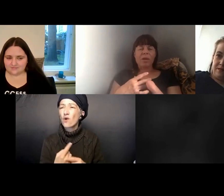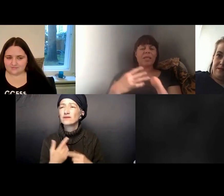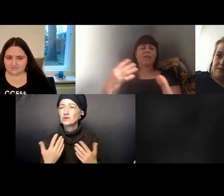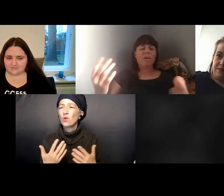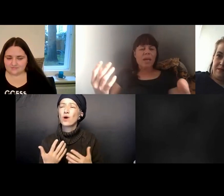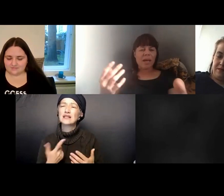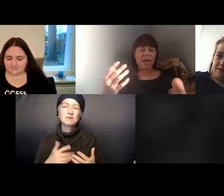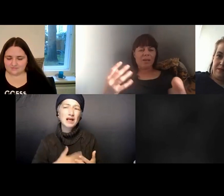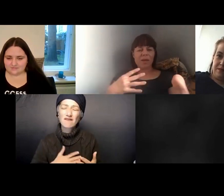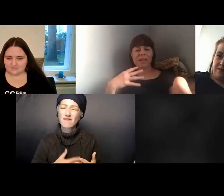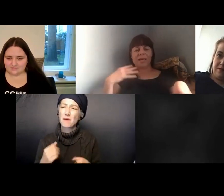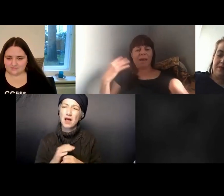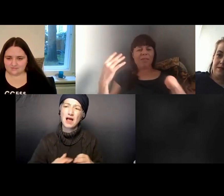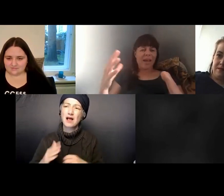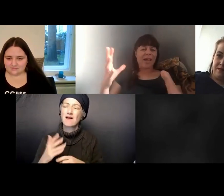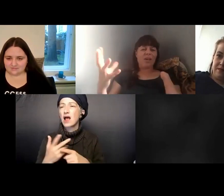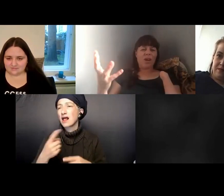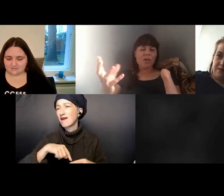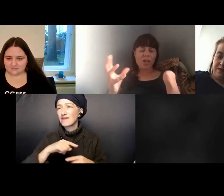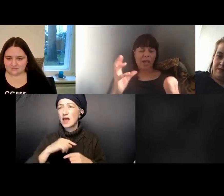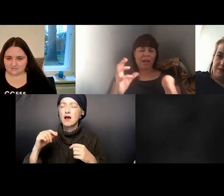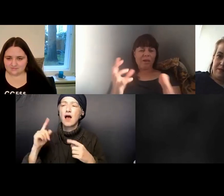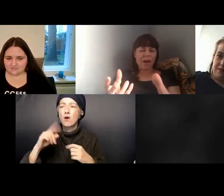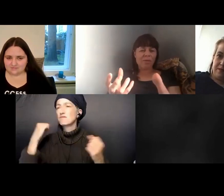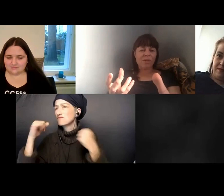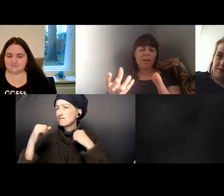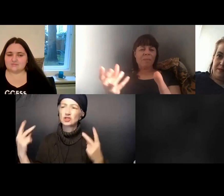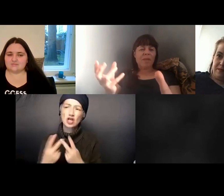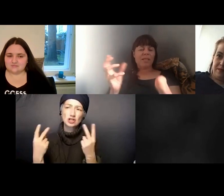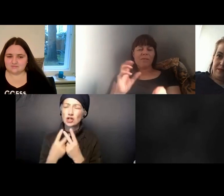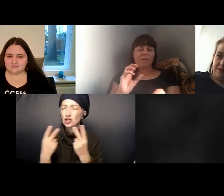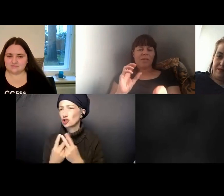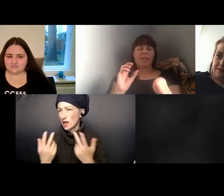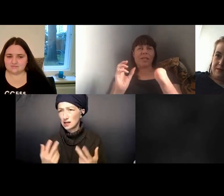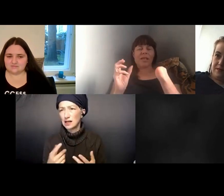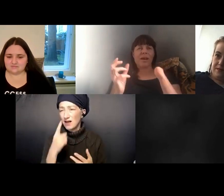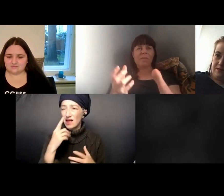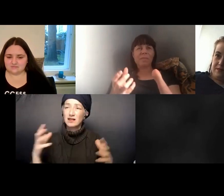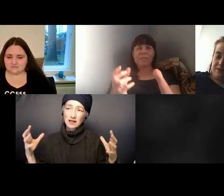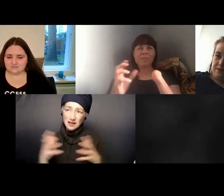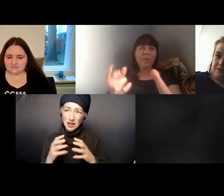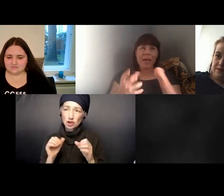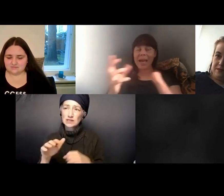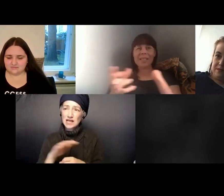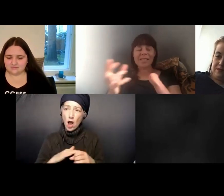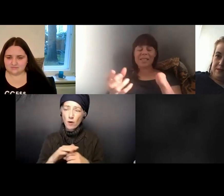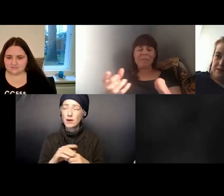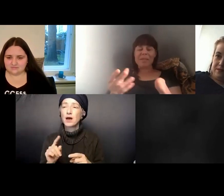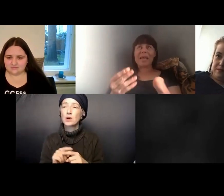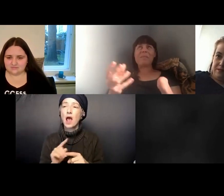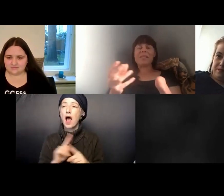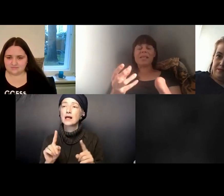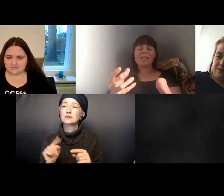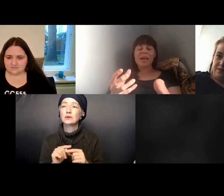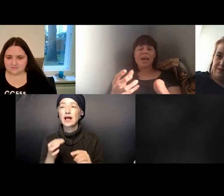And we disagree and we navigate and negotiate around these differences and these samenesses.